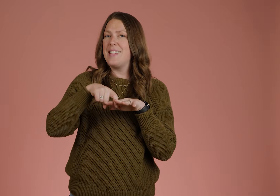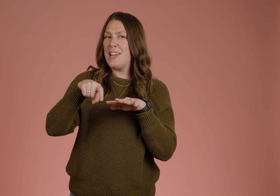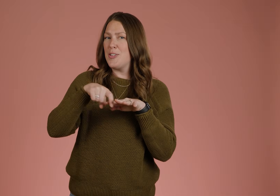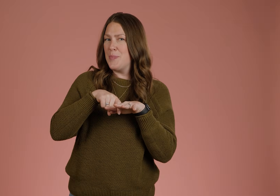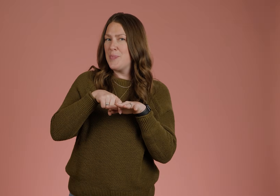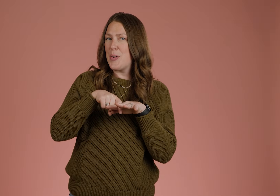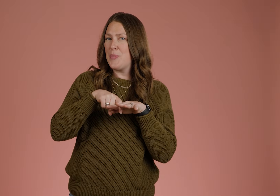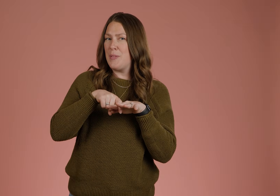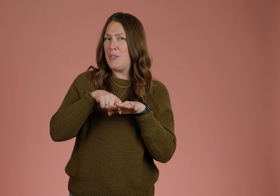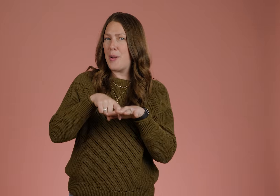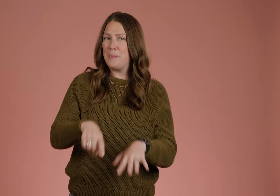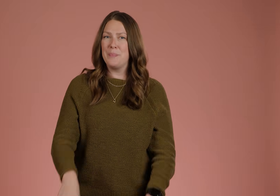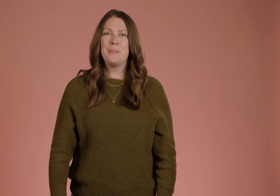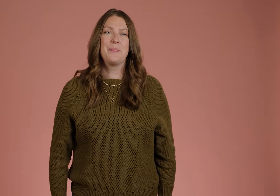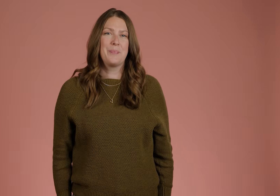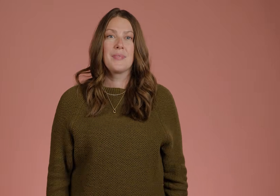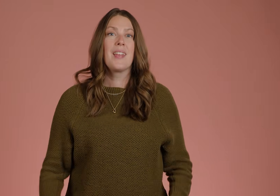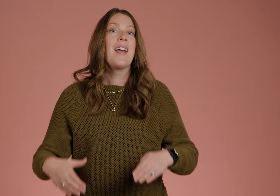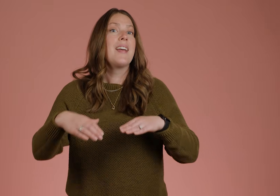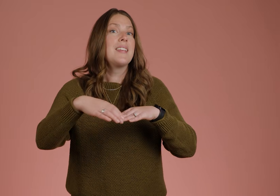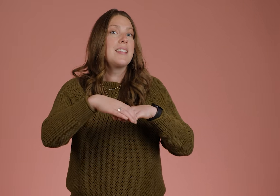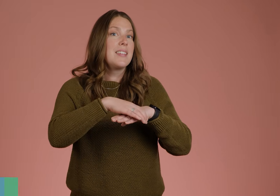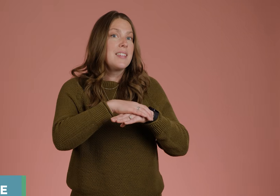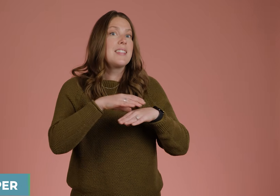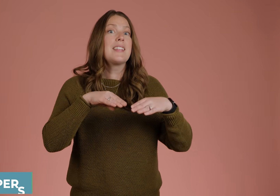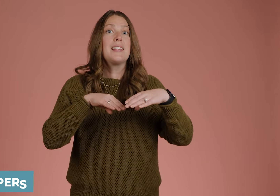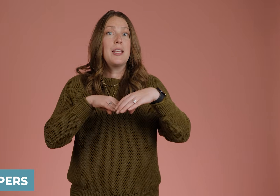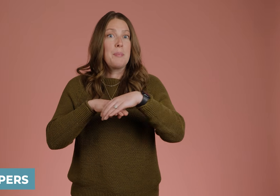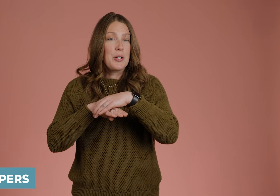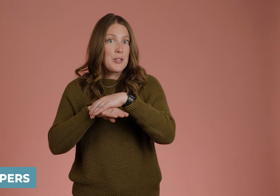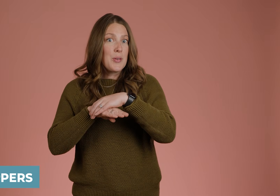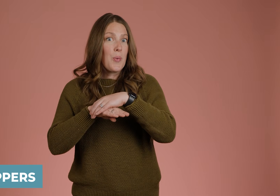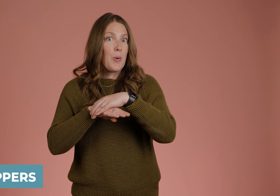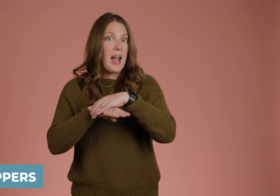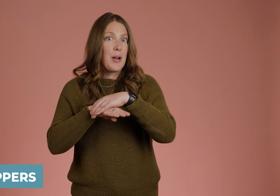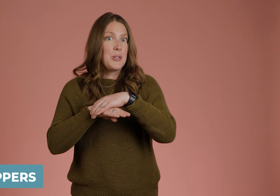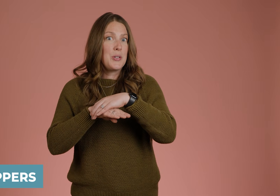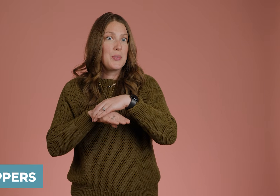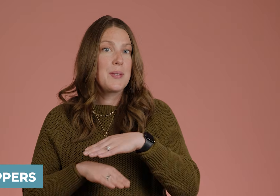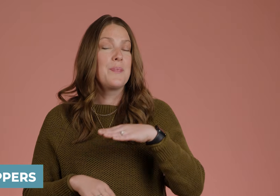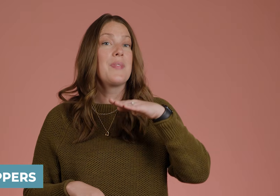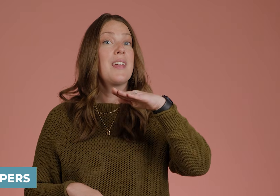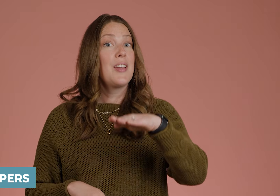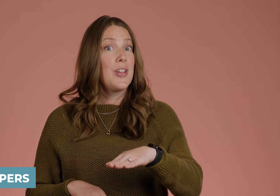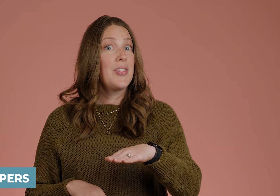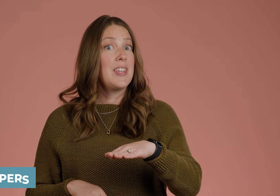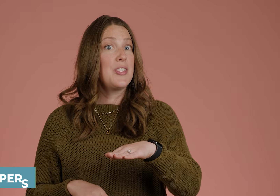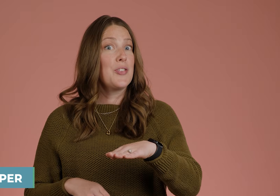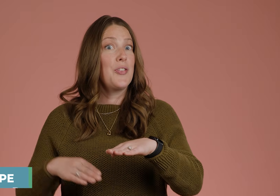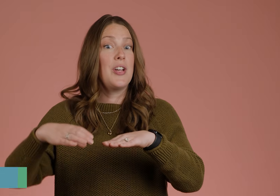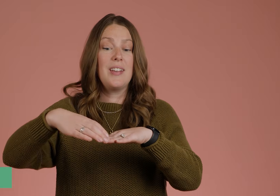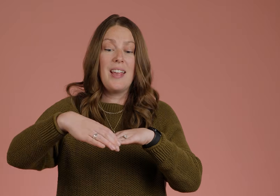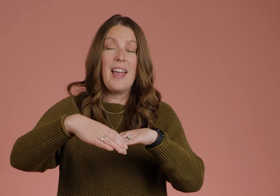sandal or flip flop. Slippers or house shoes. This is your foot,